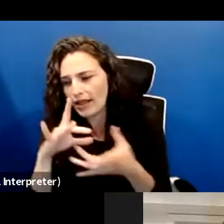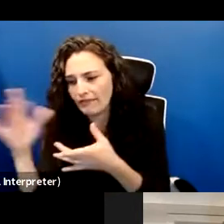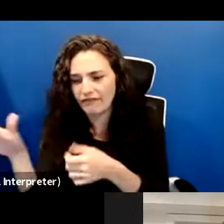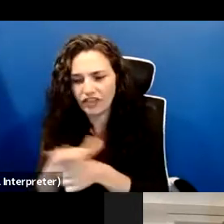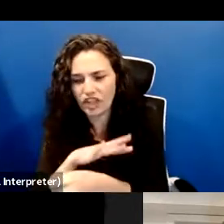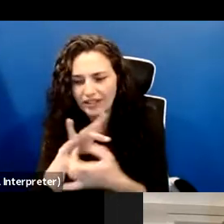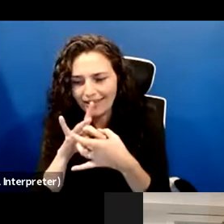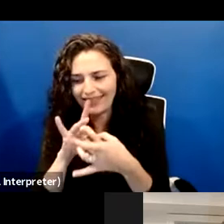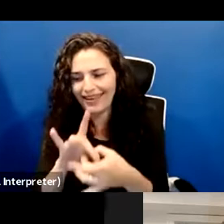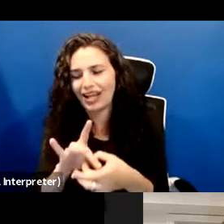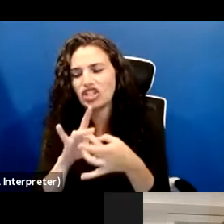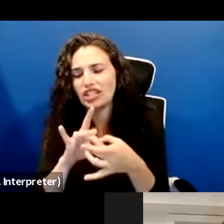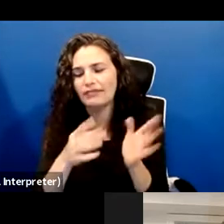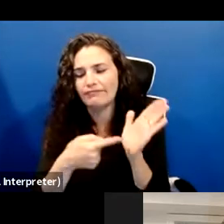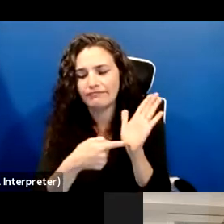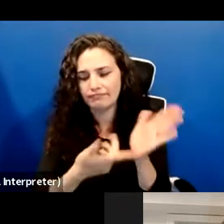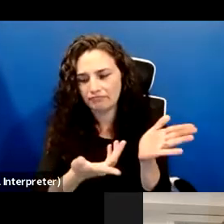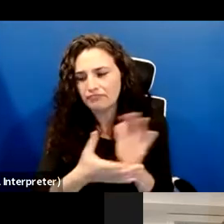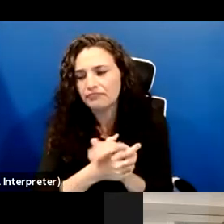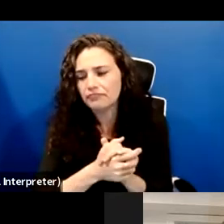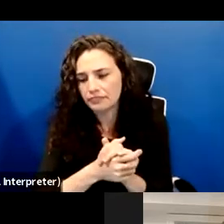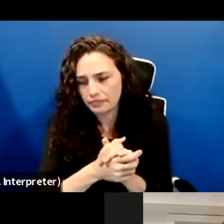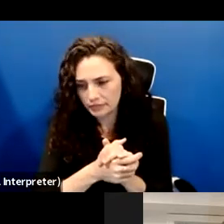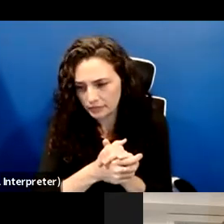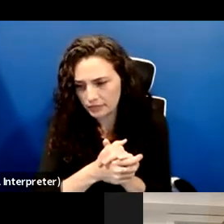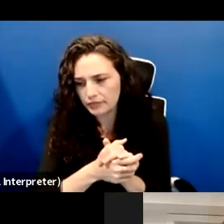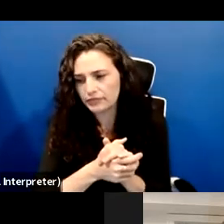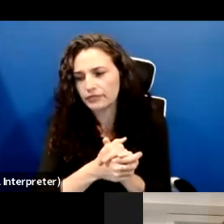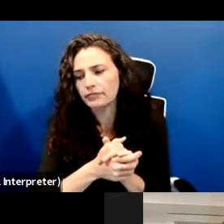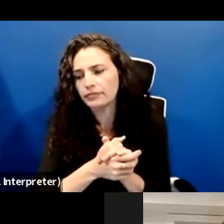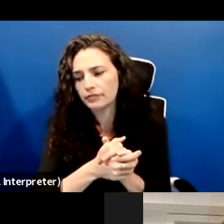you know, that she completely connected with her motherhood.